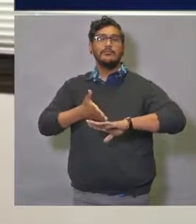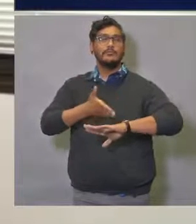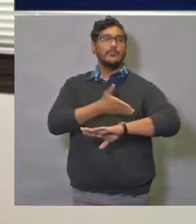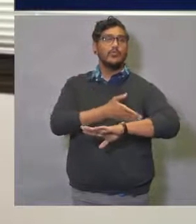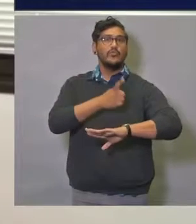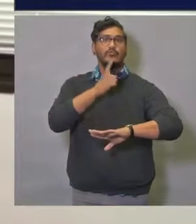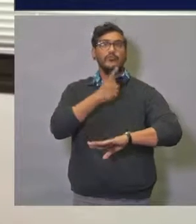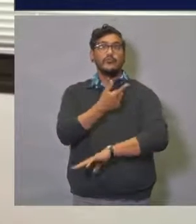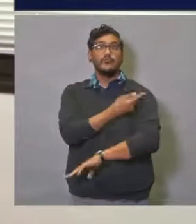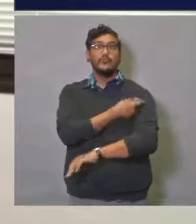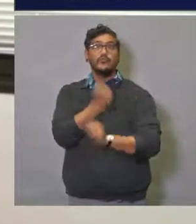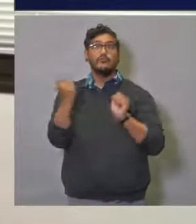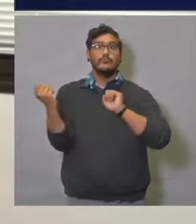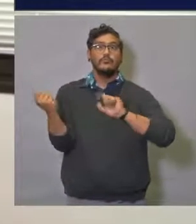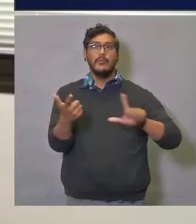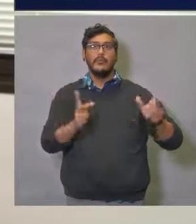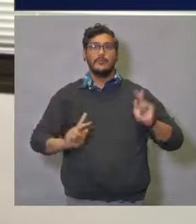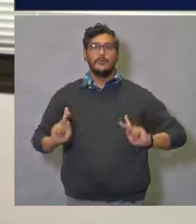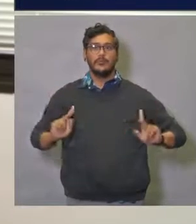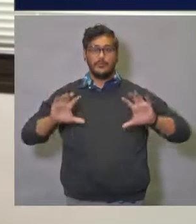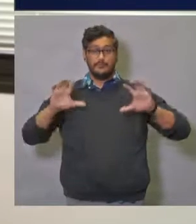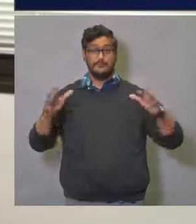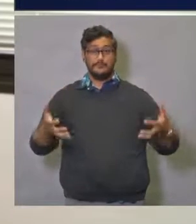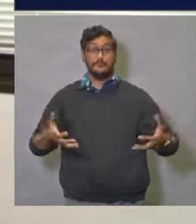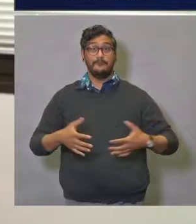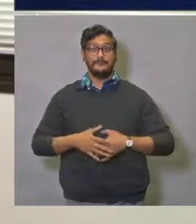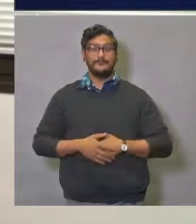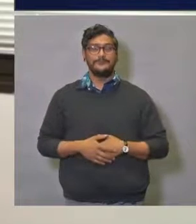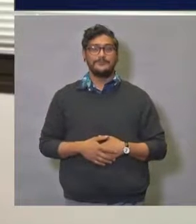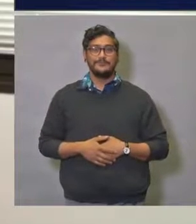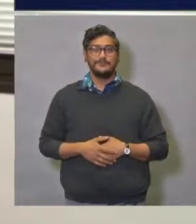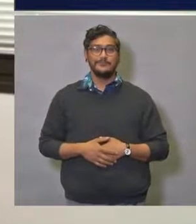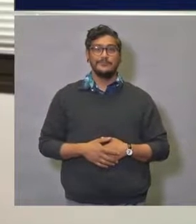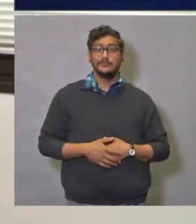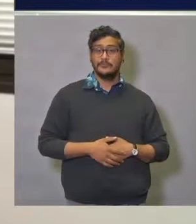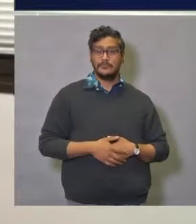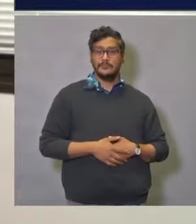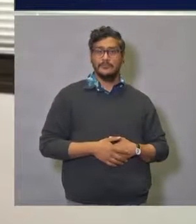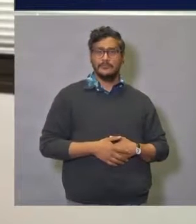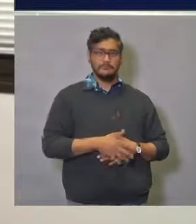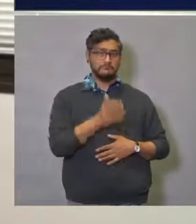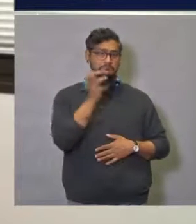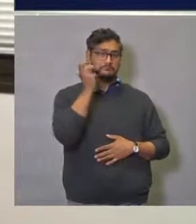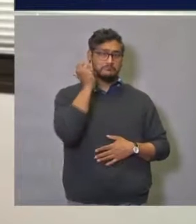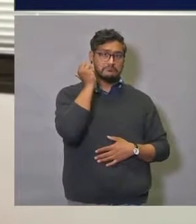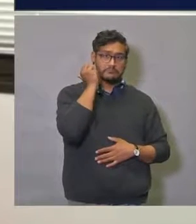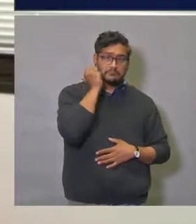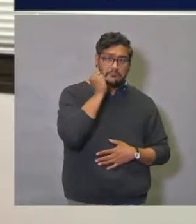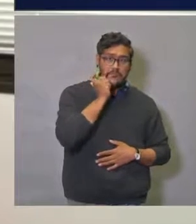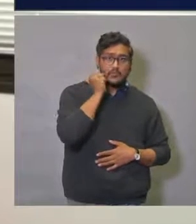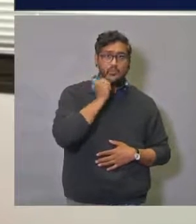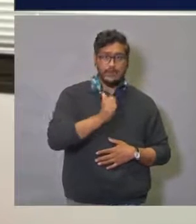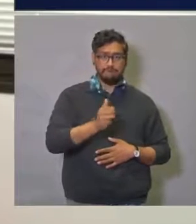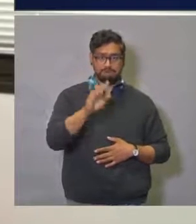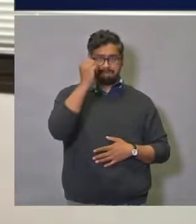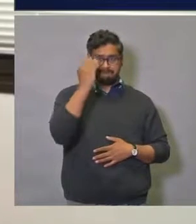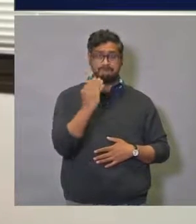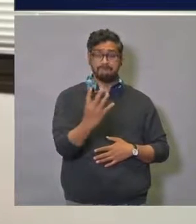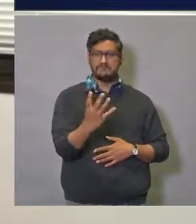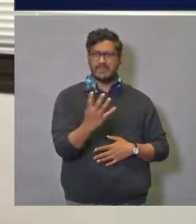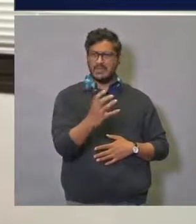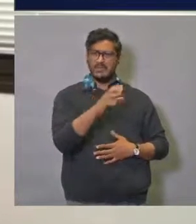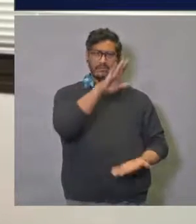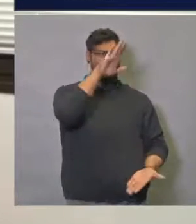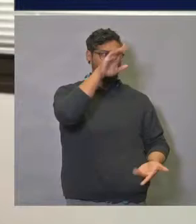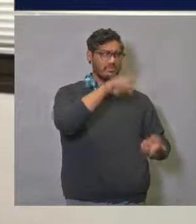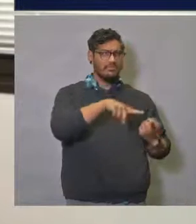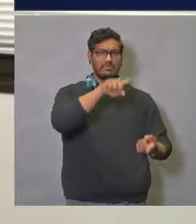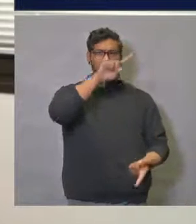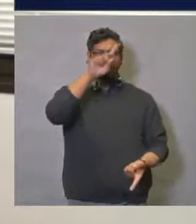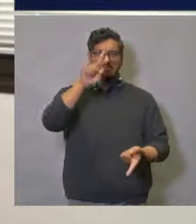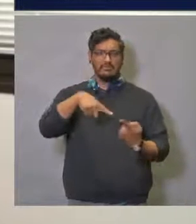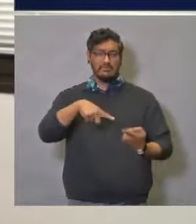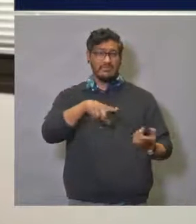ACTUALIZACIONES DE CÓMO VA A